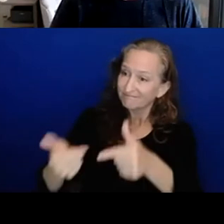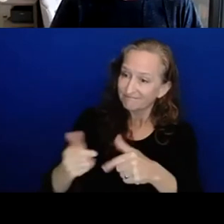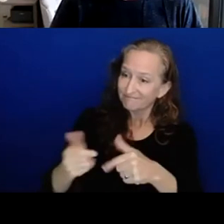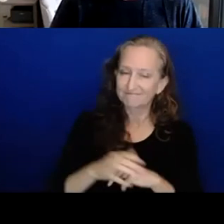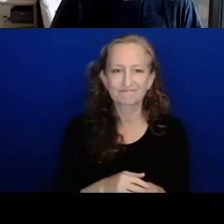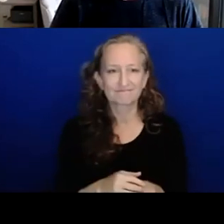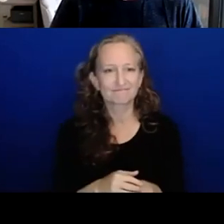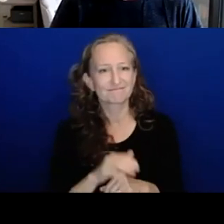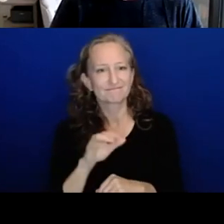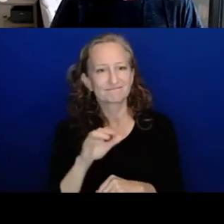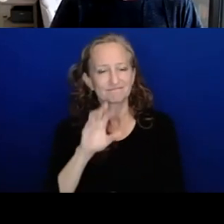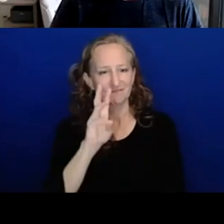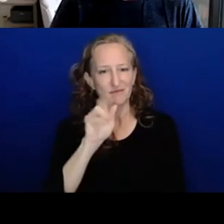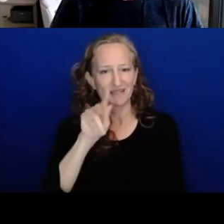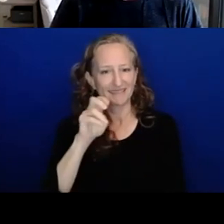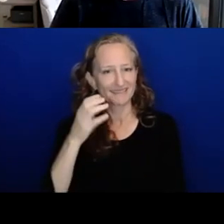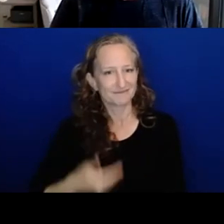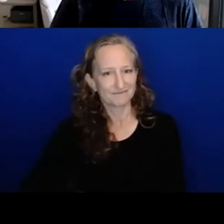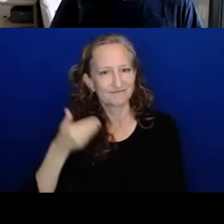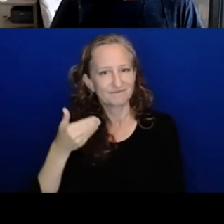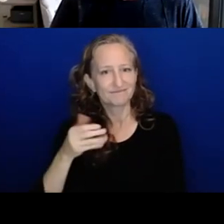Good morning. Well, where is everybody located